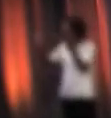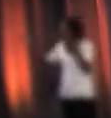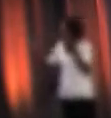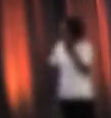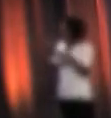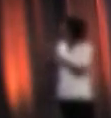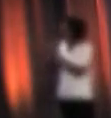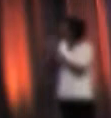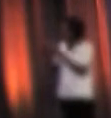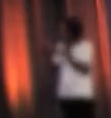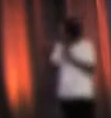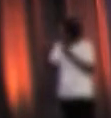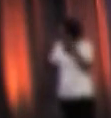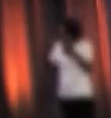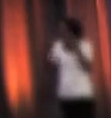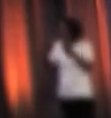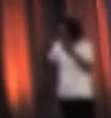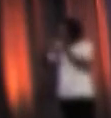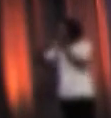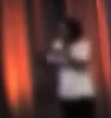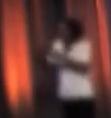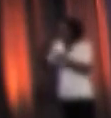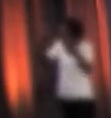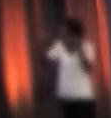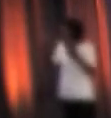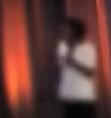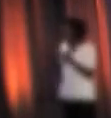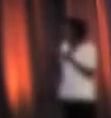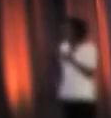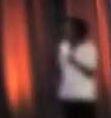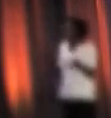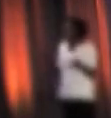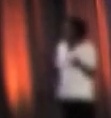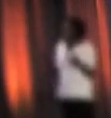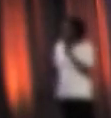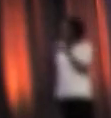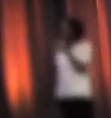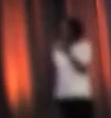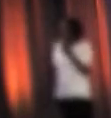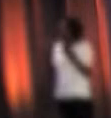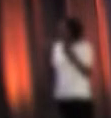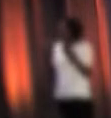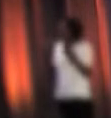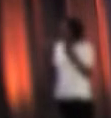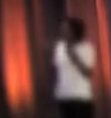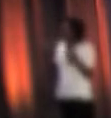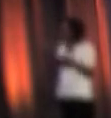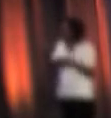So imagine that triangular prism from, from your school days, from your science lessons, with white light coming